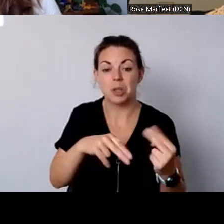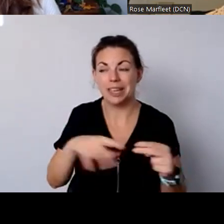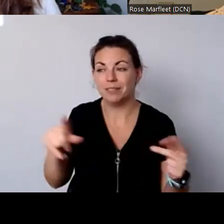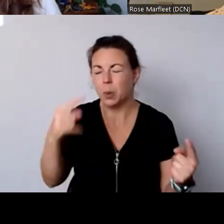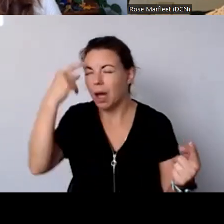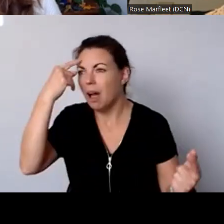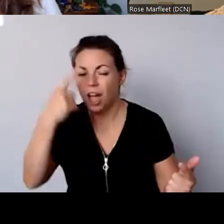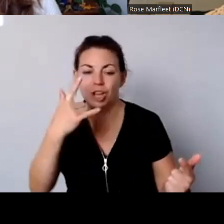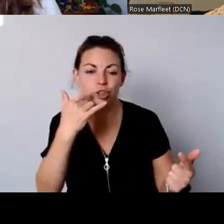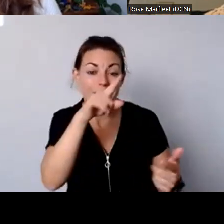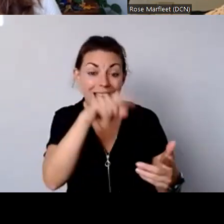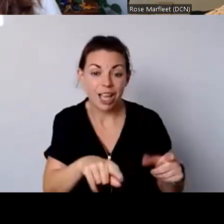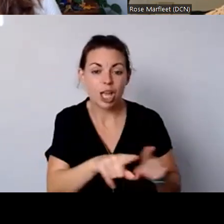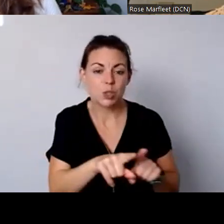Yes, just please make sure to check that page